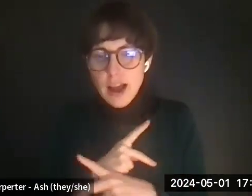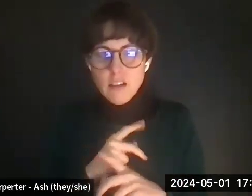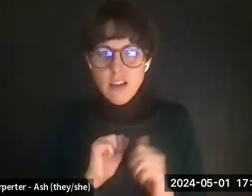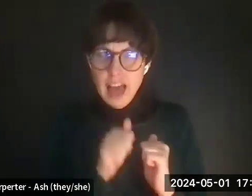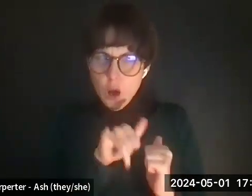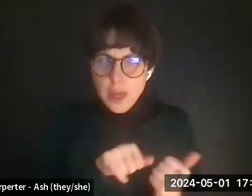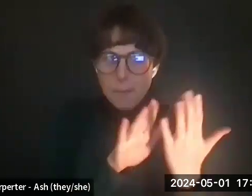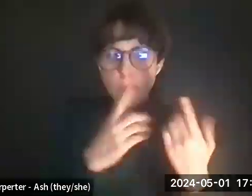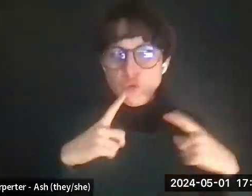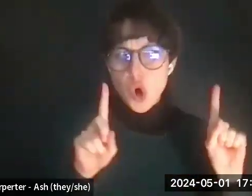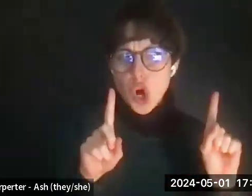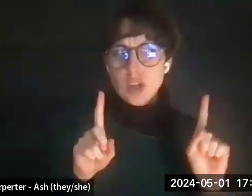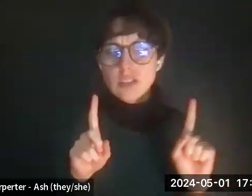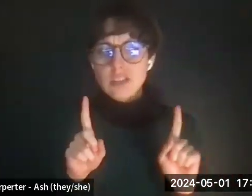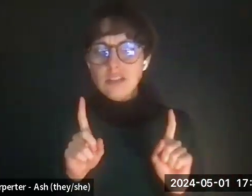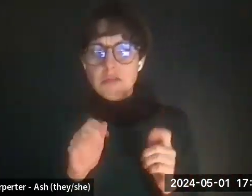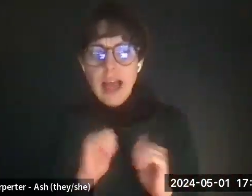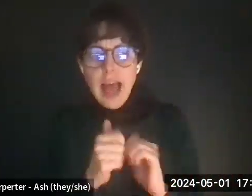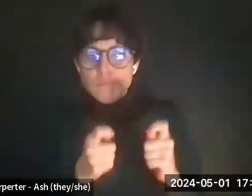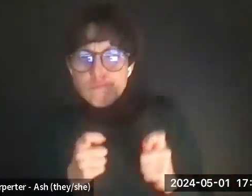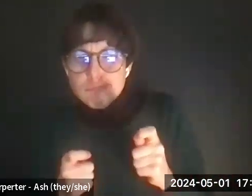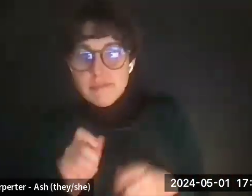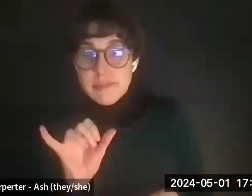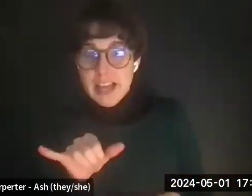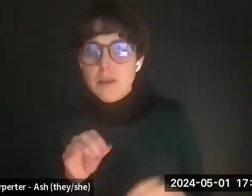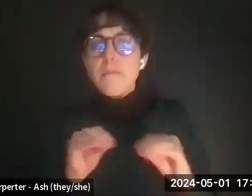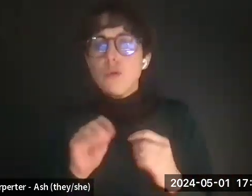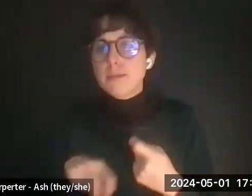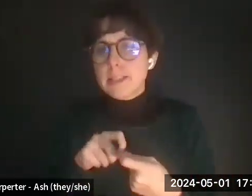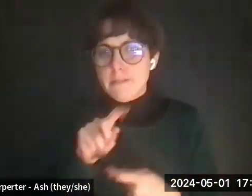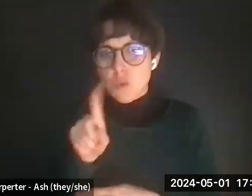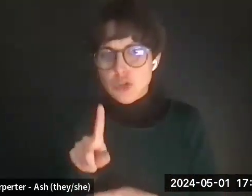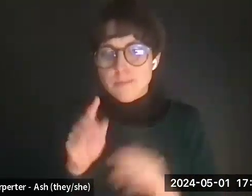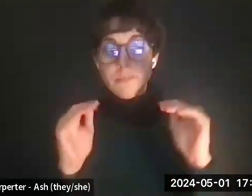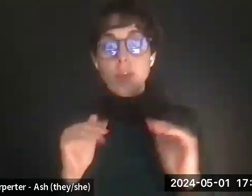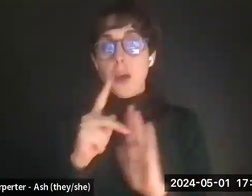Policy alignment is another important piece that we're working towards our technology evaluation,